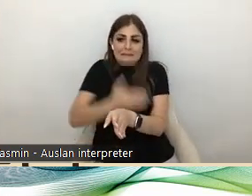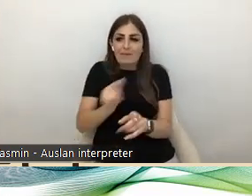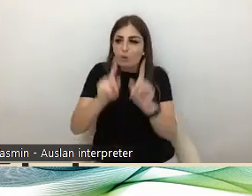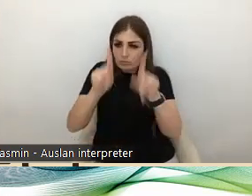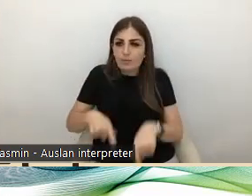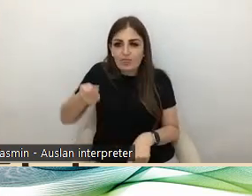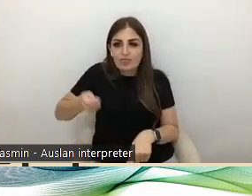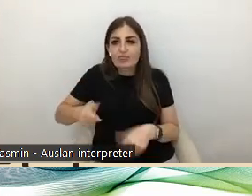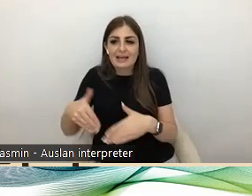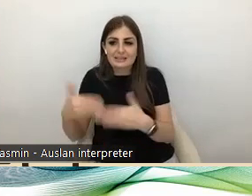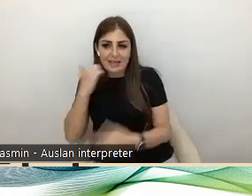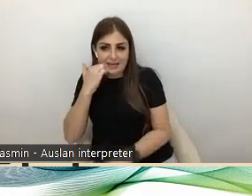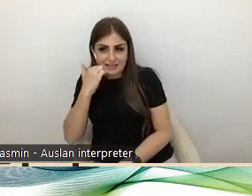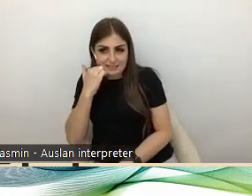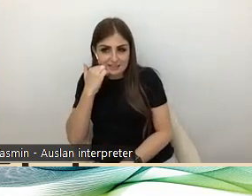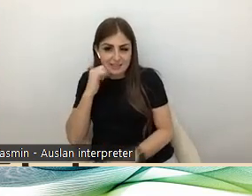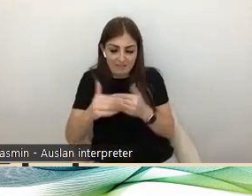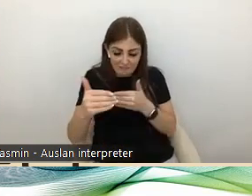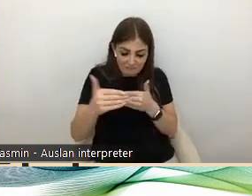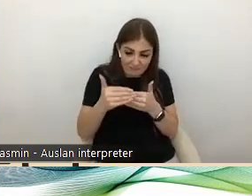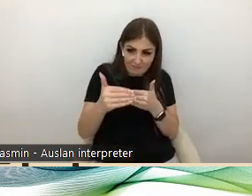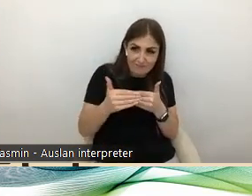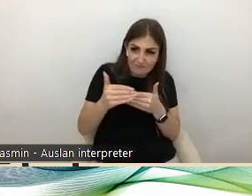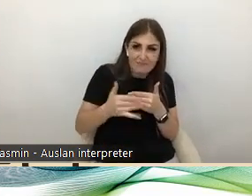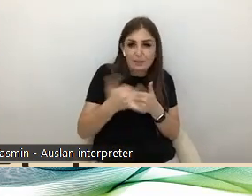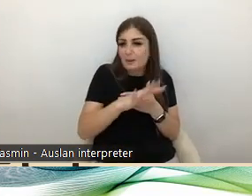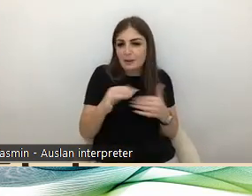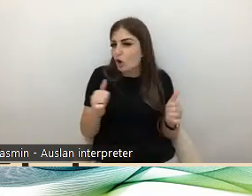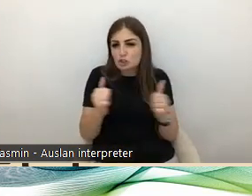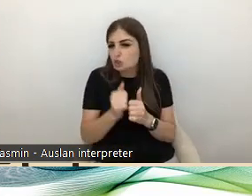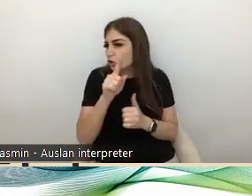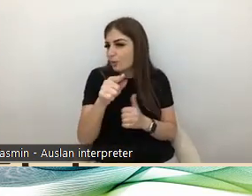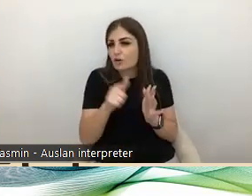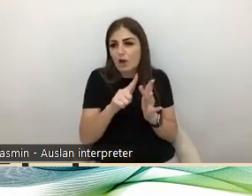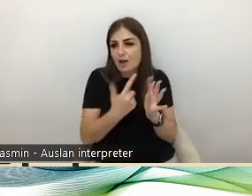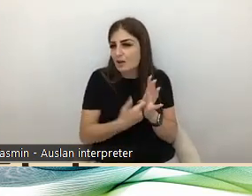If you have a hearing, very close to occurring, it may not be suitable for the Independent Expert Review.